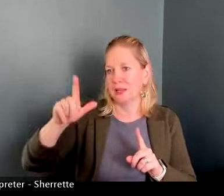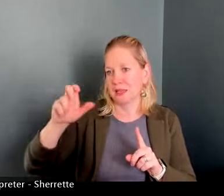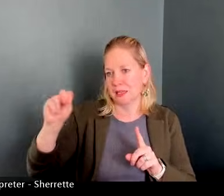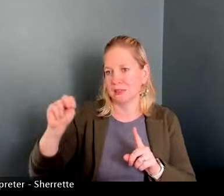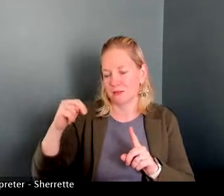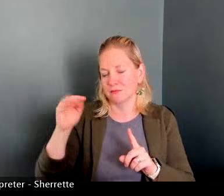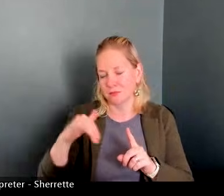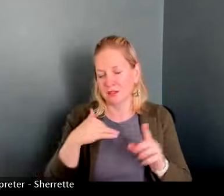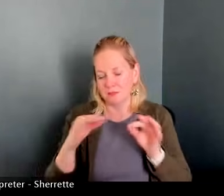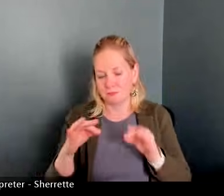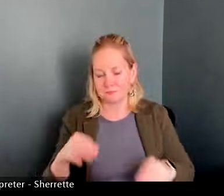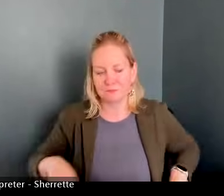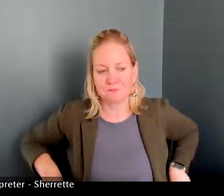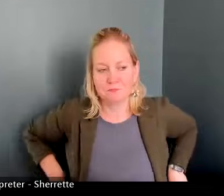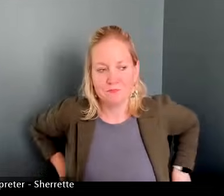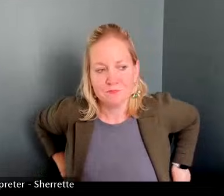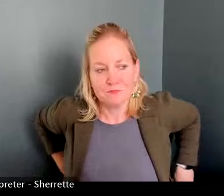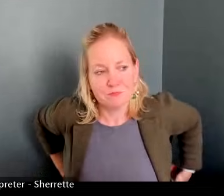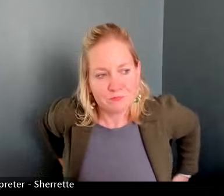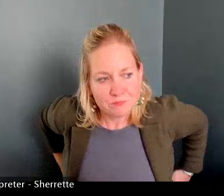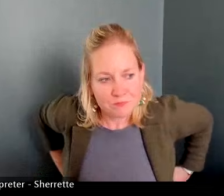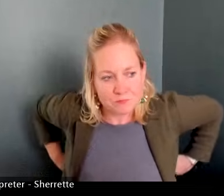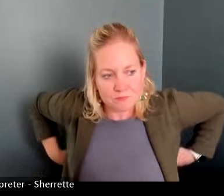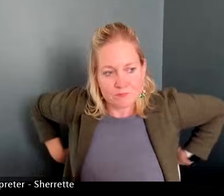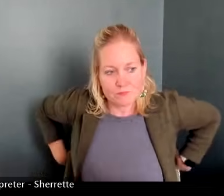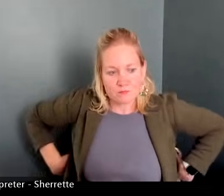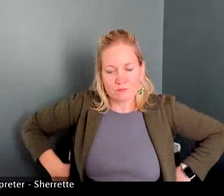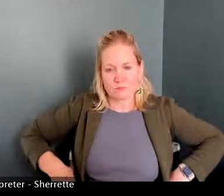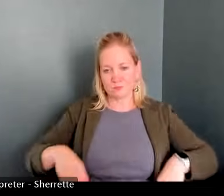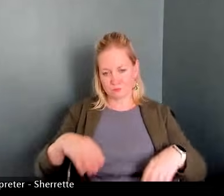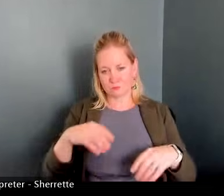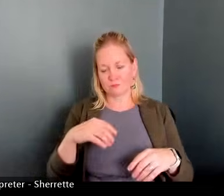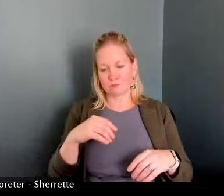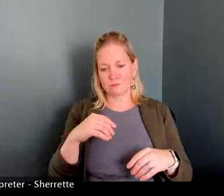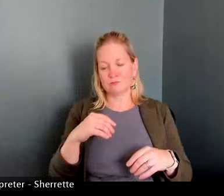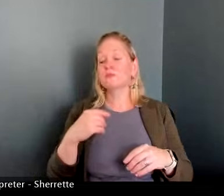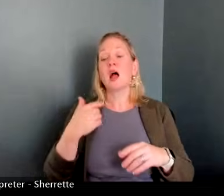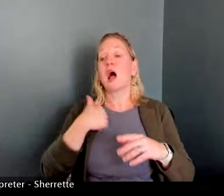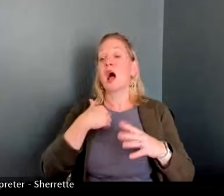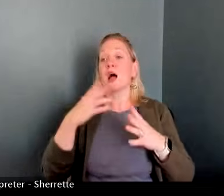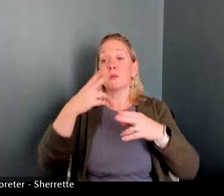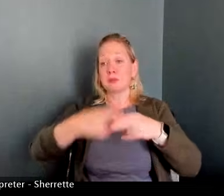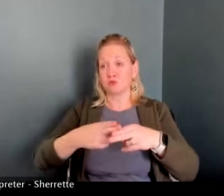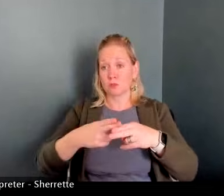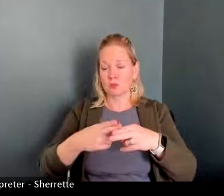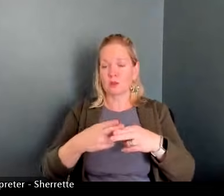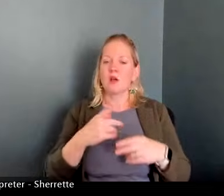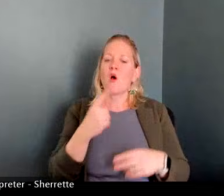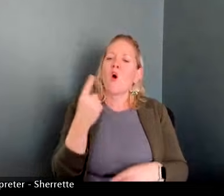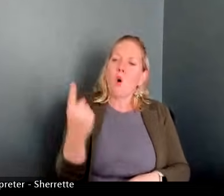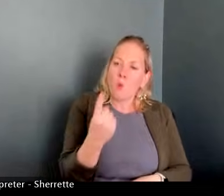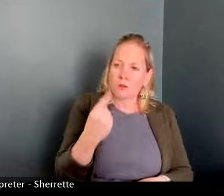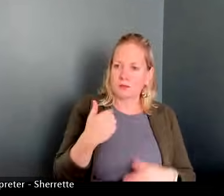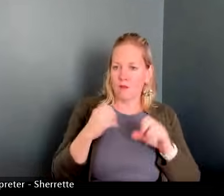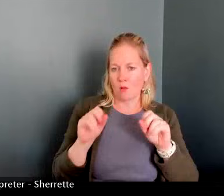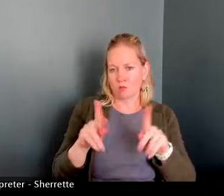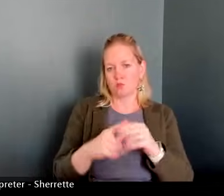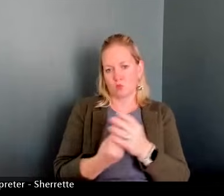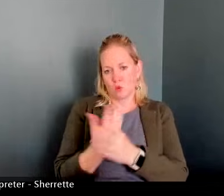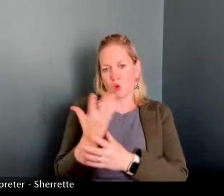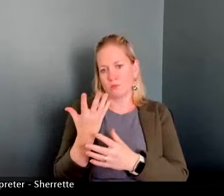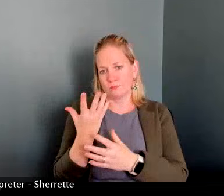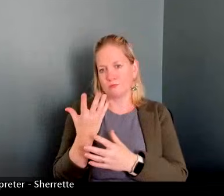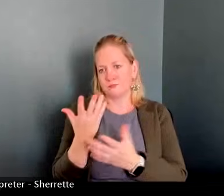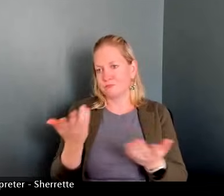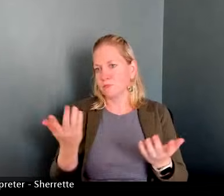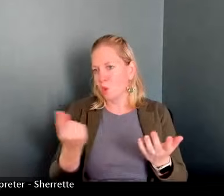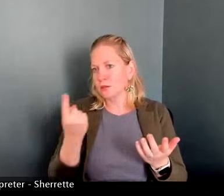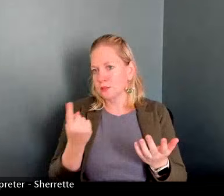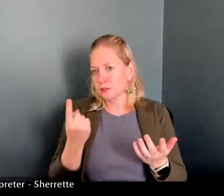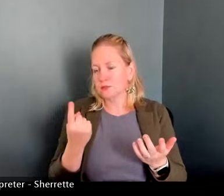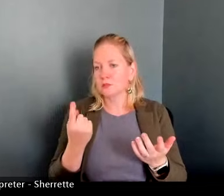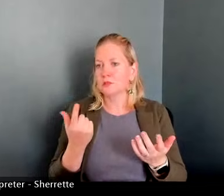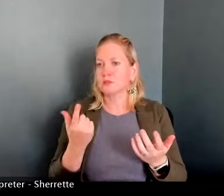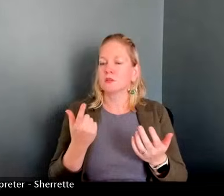I say that to -- say there's always room for us to grow between the doctors, the patients,